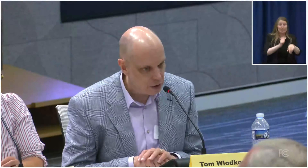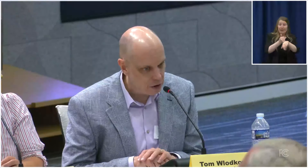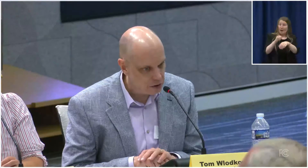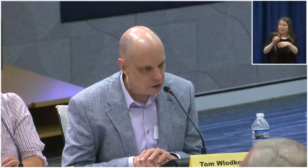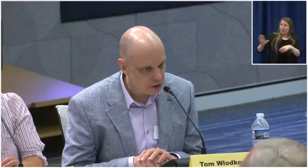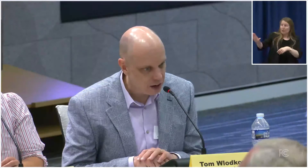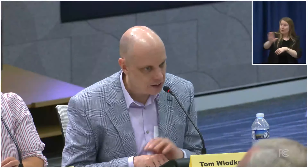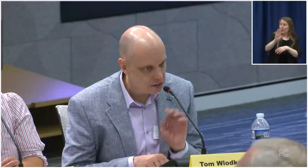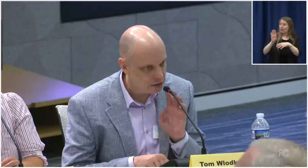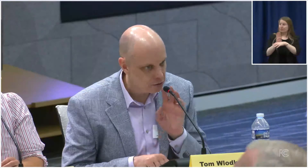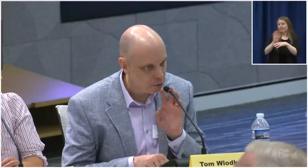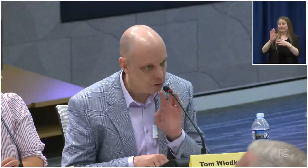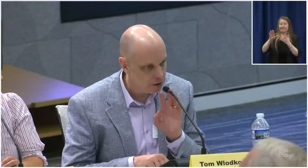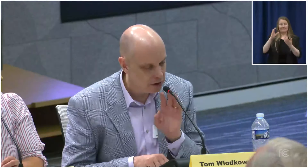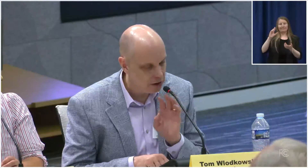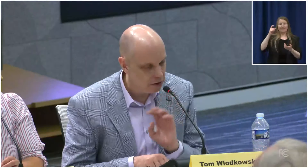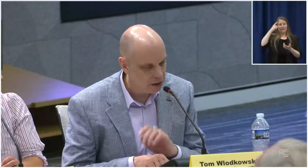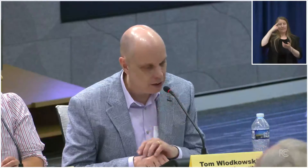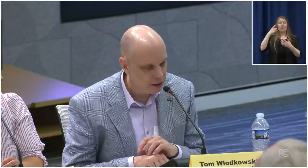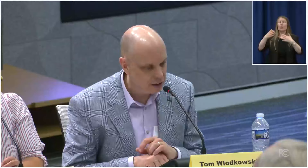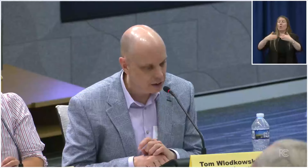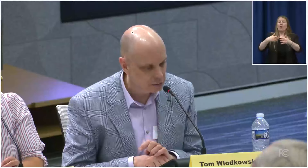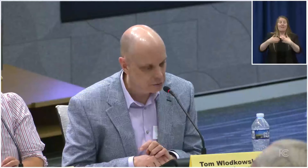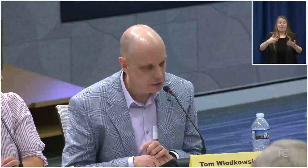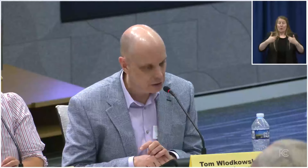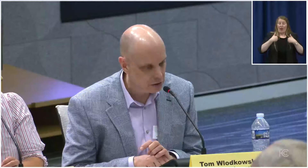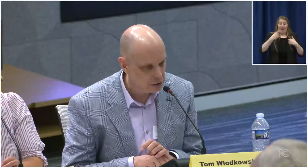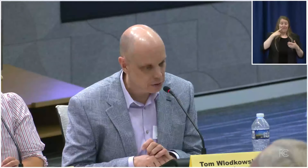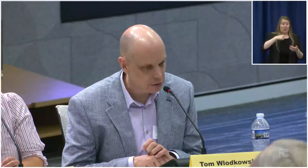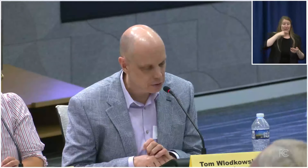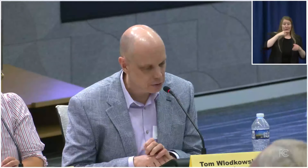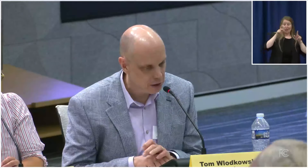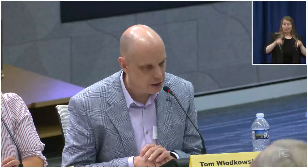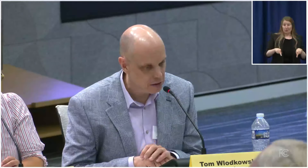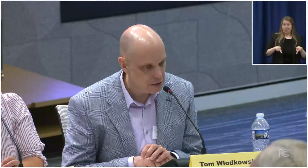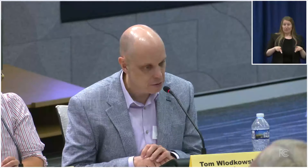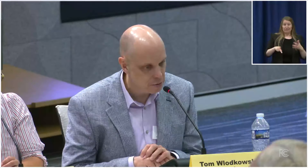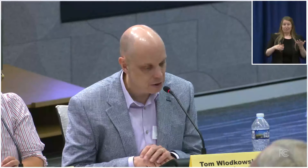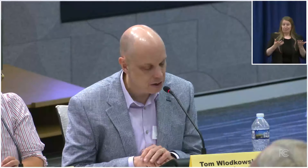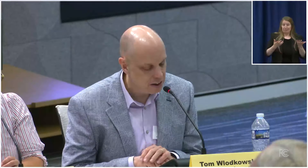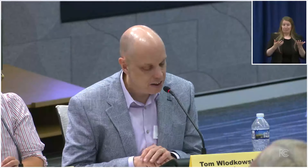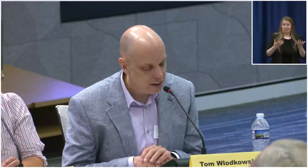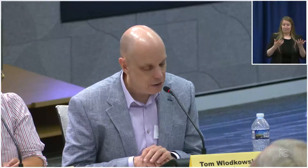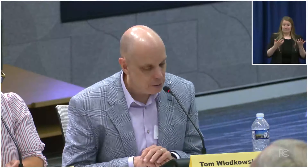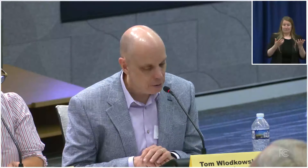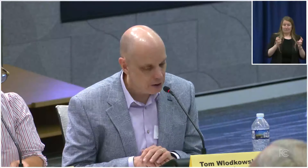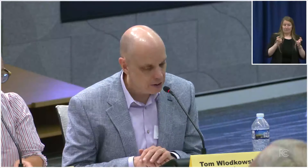THE CUSTOMER. BUT IN GENERAL, THINK ABOUT AS YOU CONSIDER MAYBE SETTING ONE OF THESE UP,